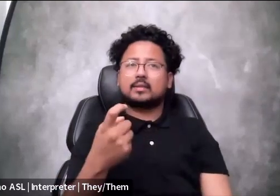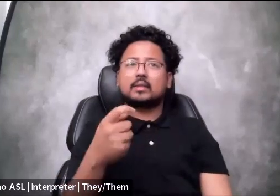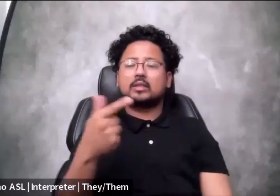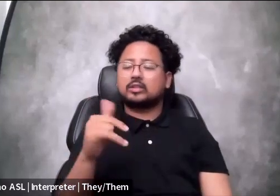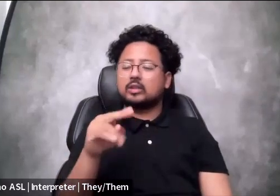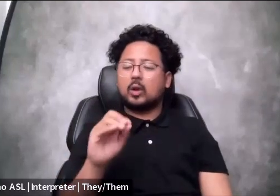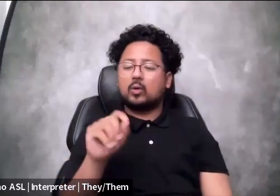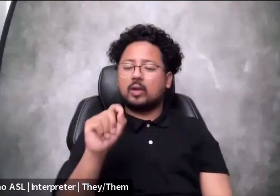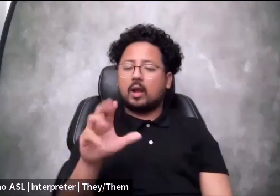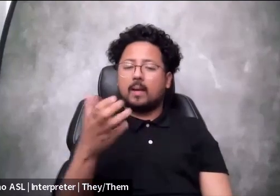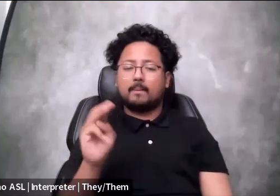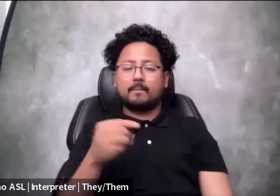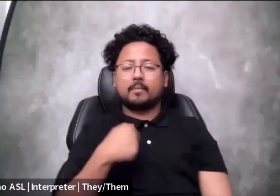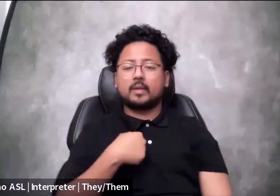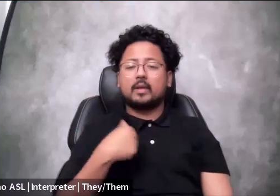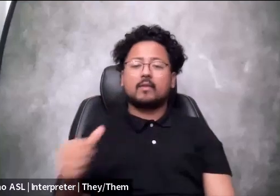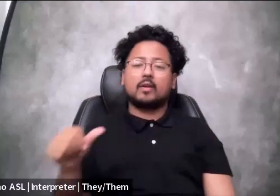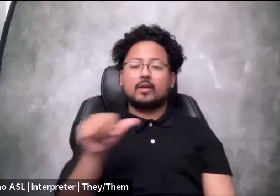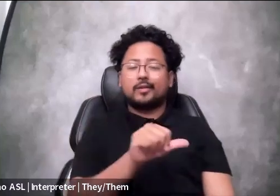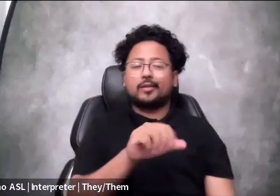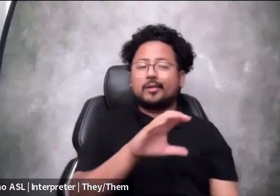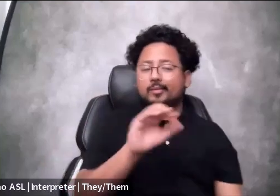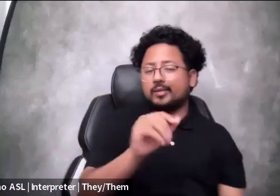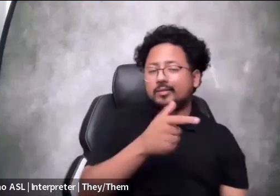I have run away from the Dead bird and I'm currently hanging out on Blue Sky.